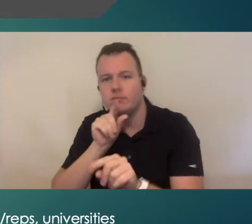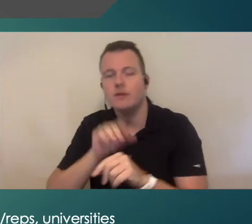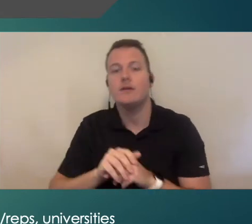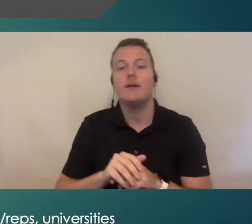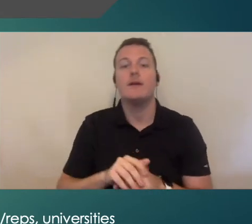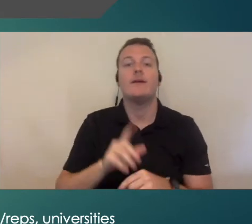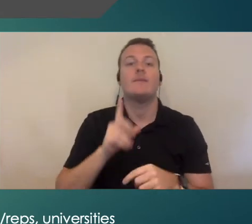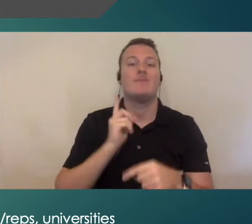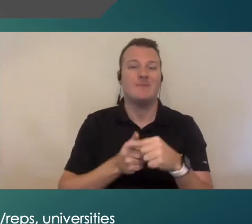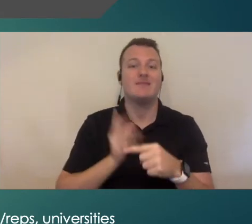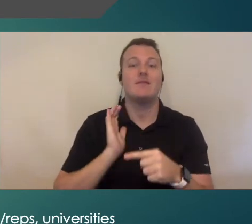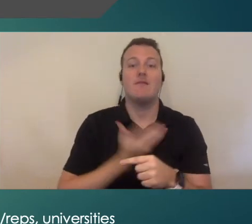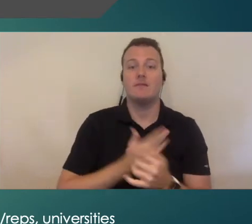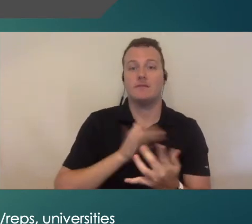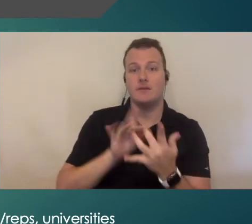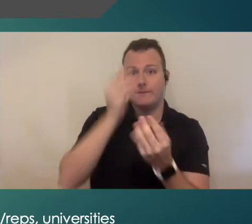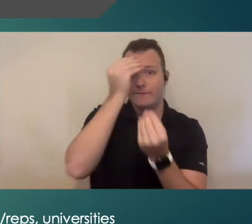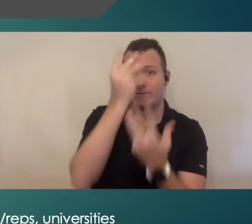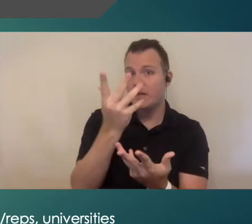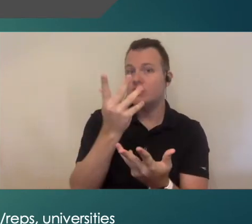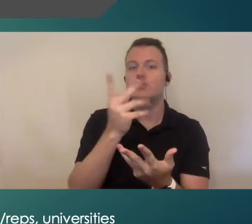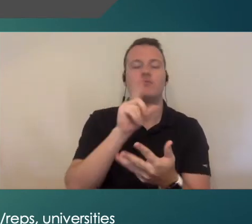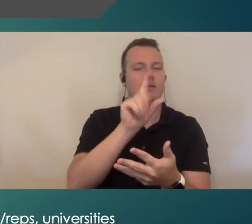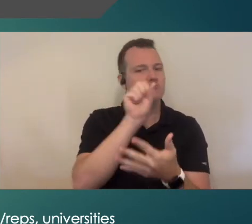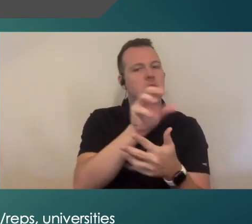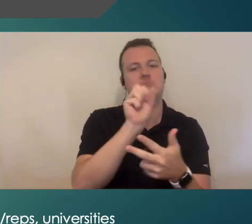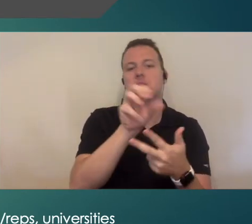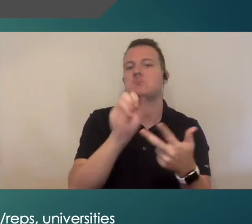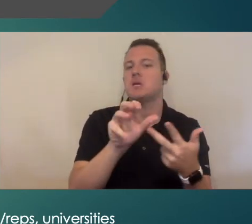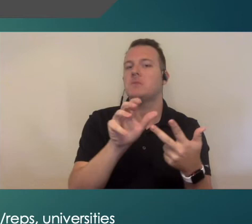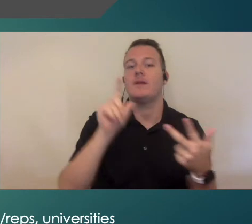have all of our contact information, so you are welcome to reach out to us at a